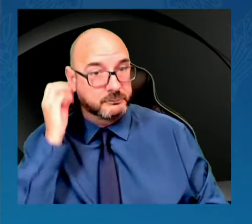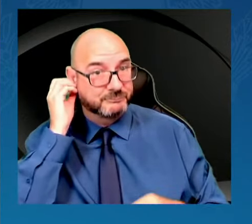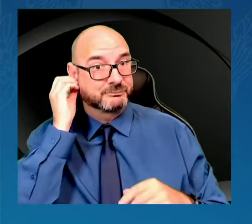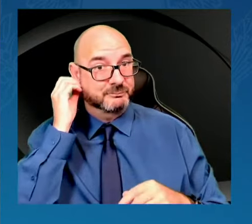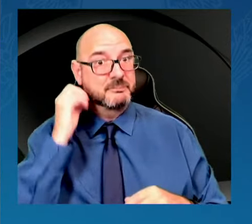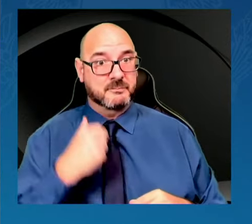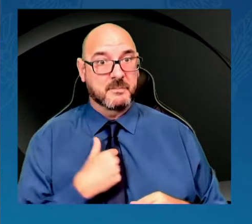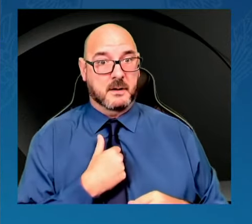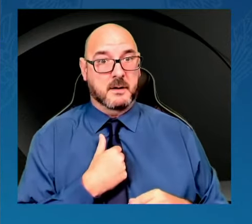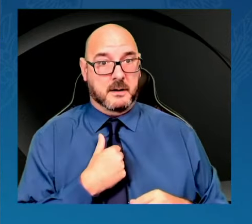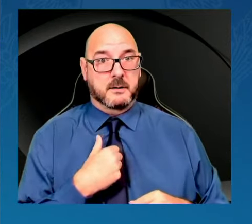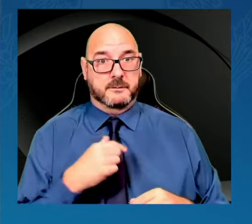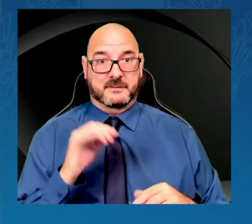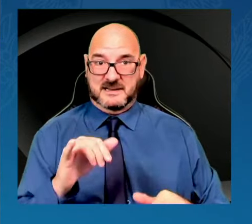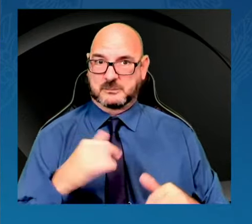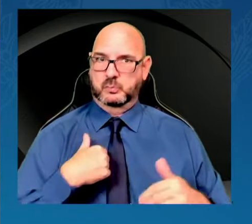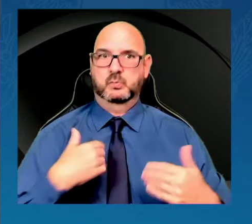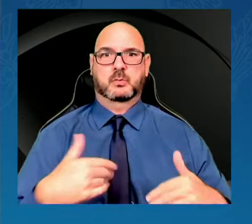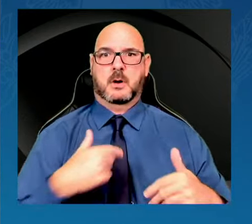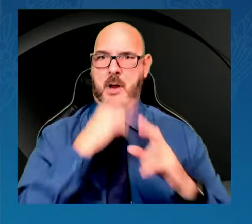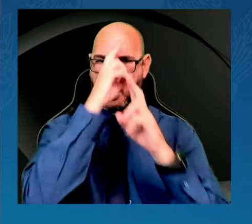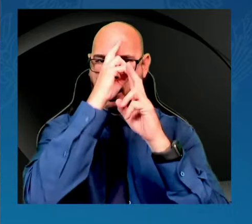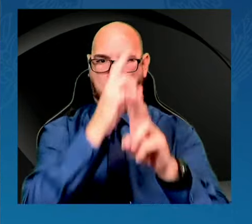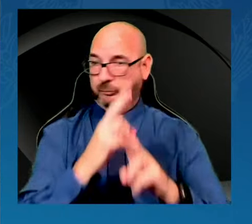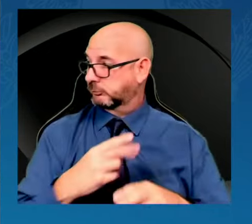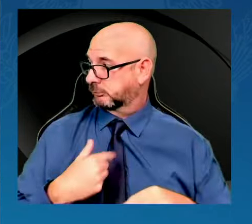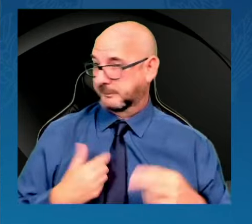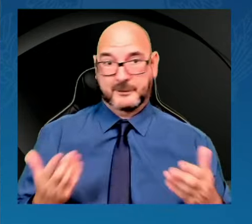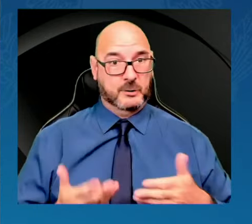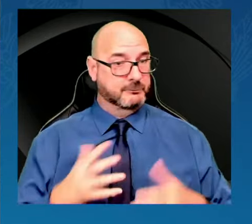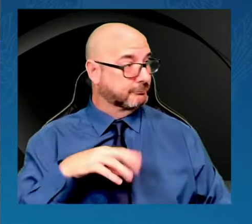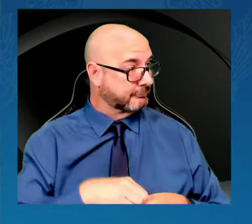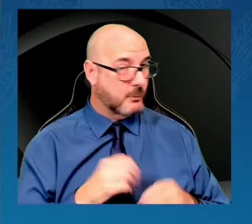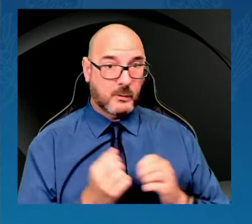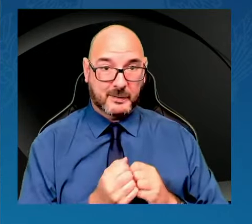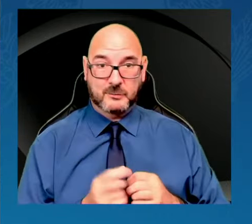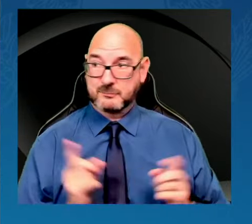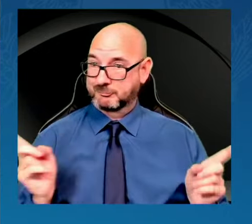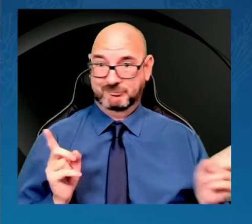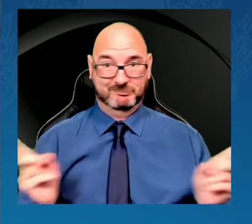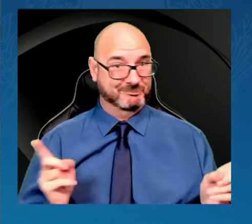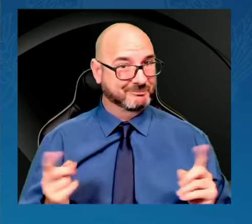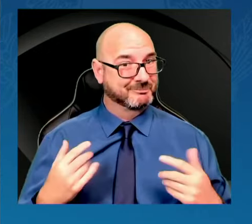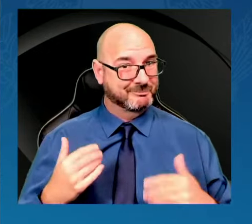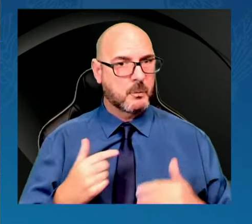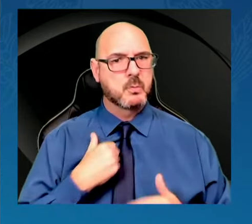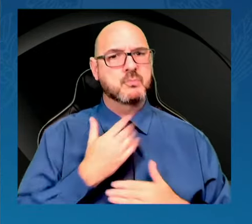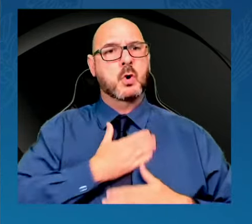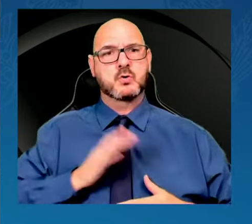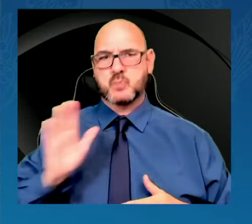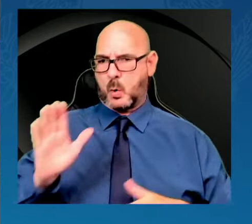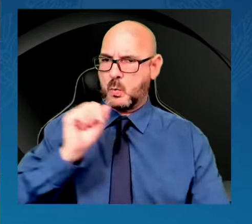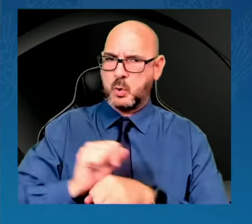you both are doing for the environment and the climate. I've been climbing for 25 years,